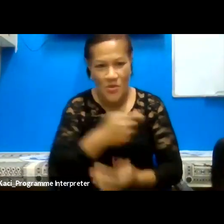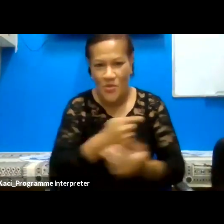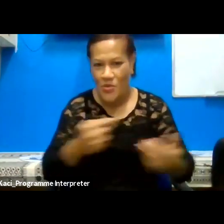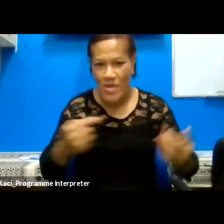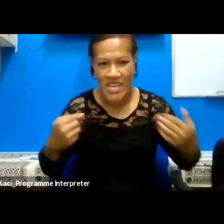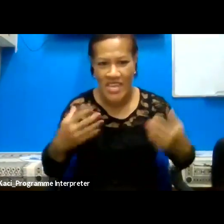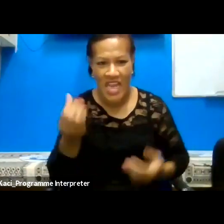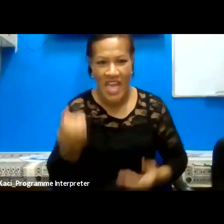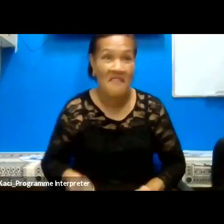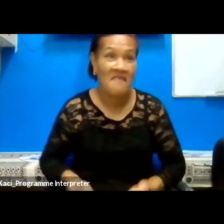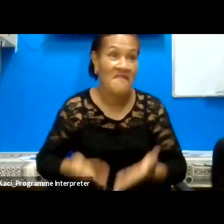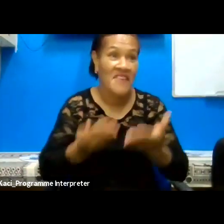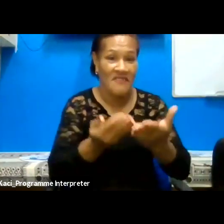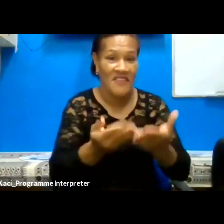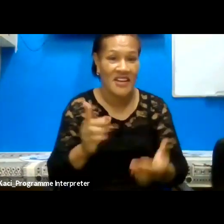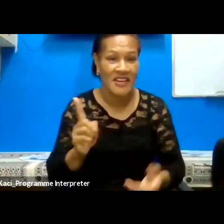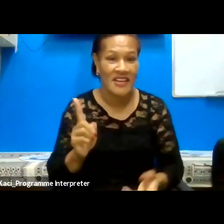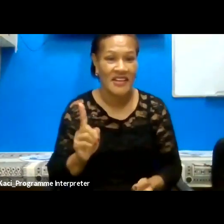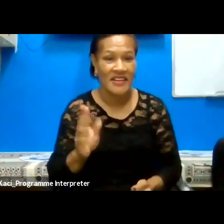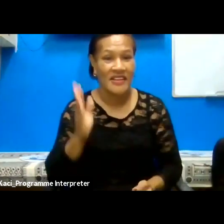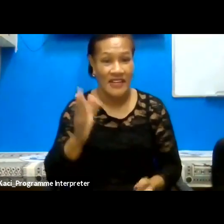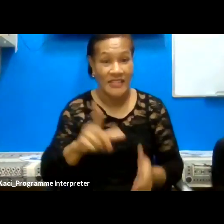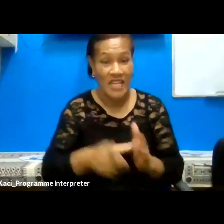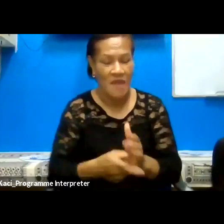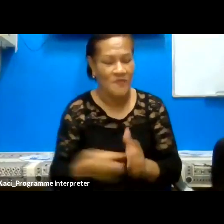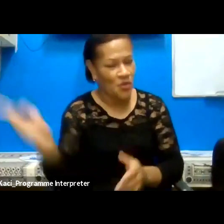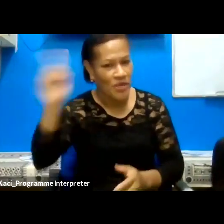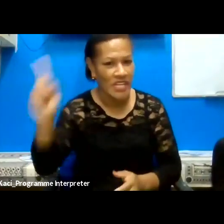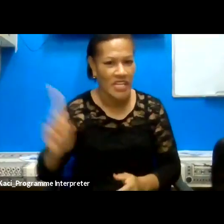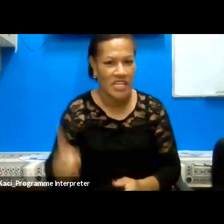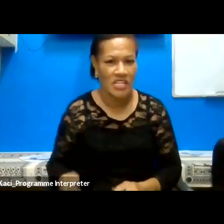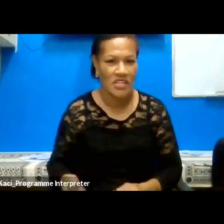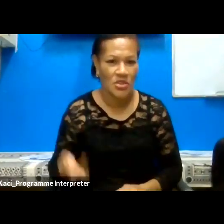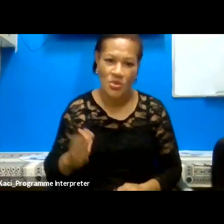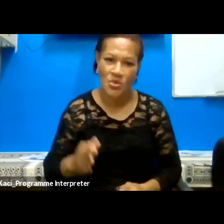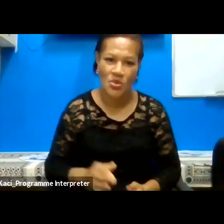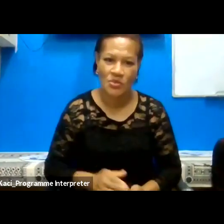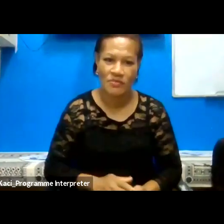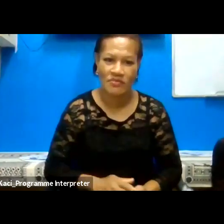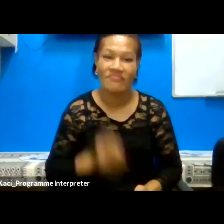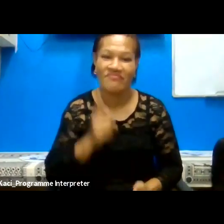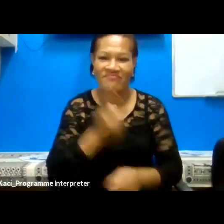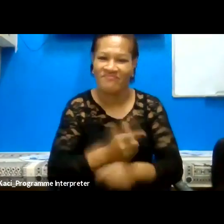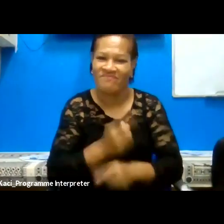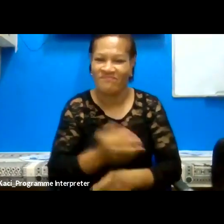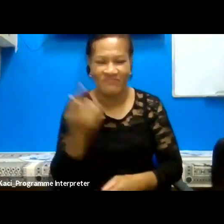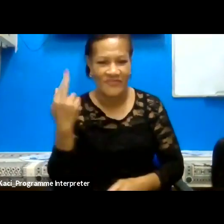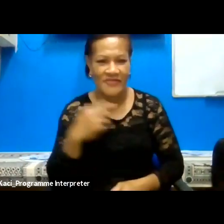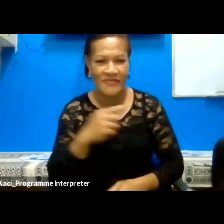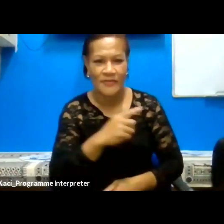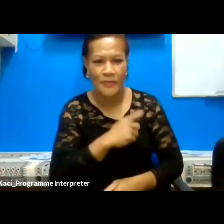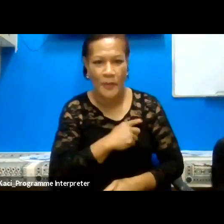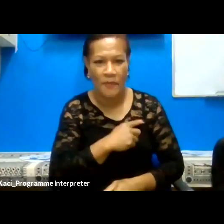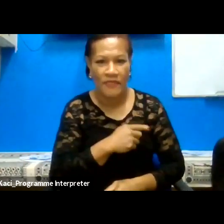They're learning. They're the time supporting them. We don't want our children especially